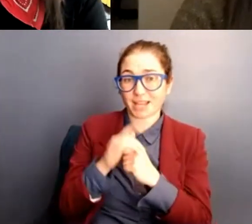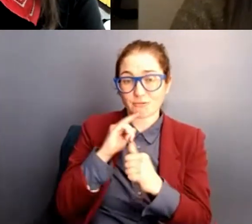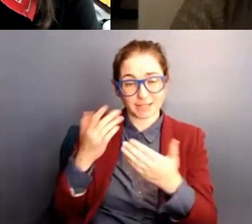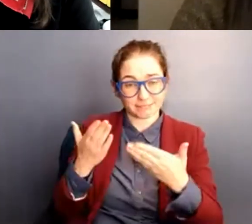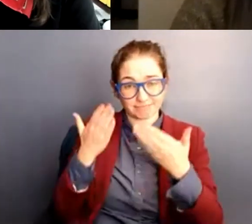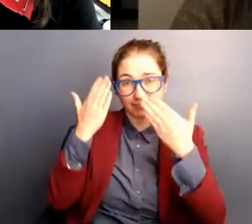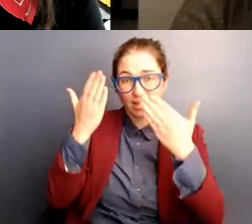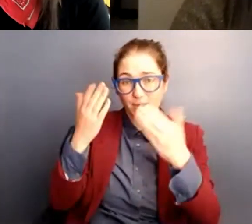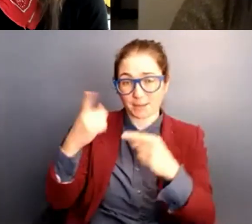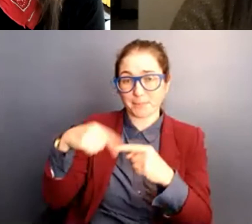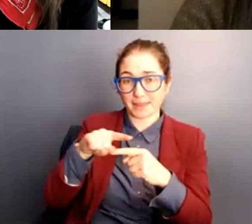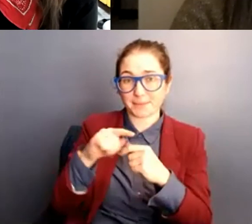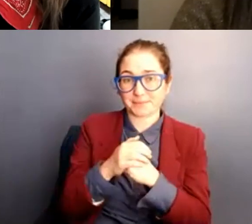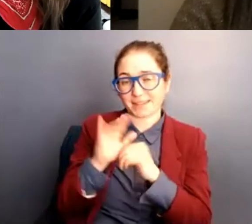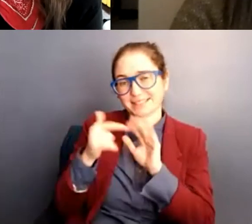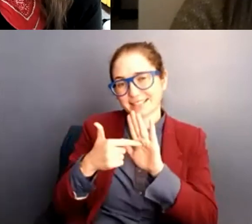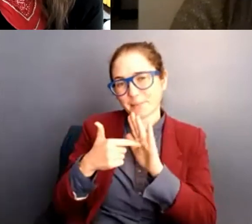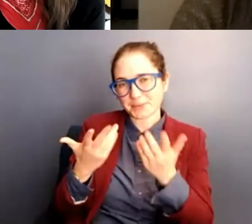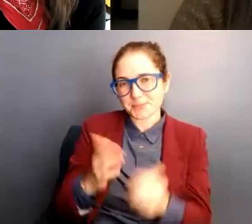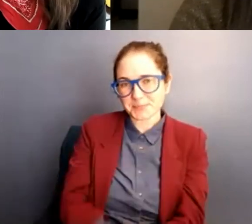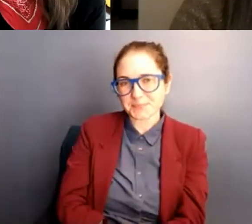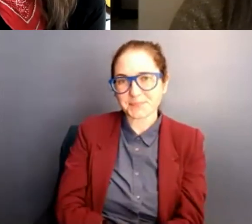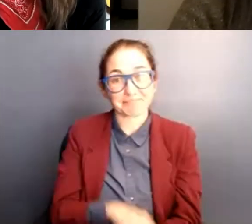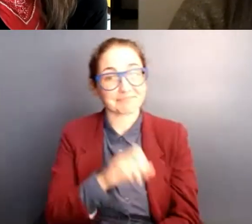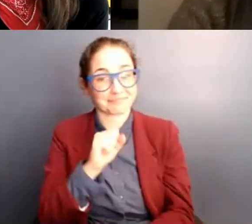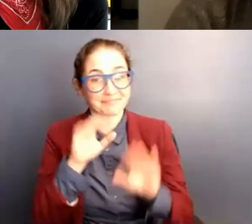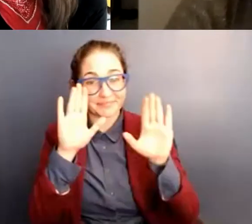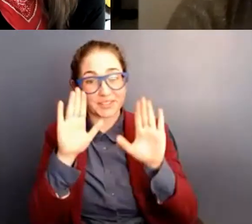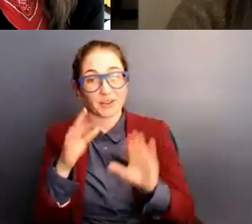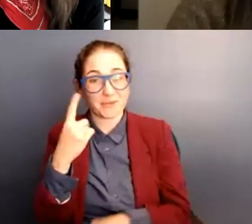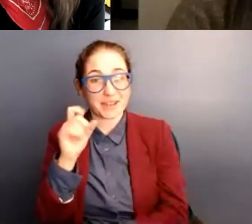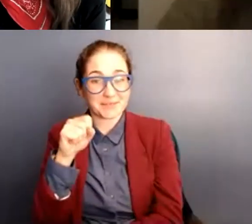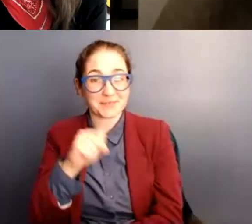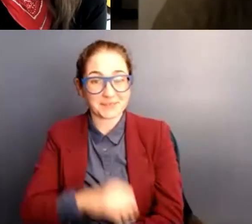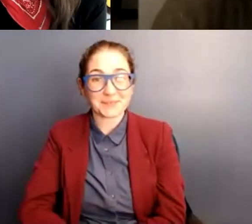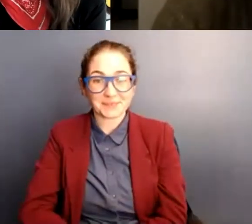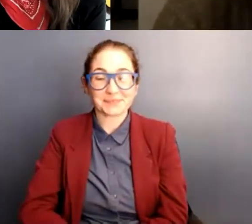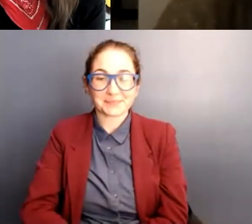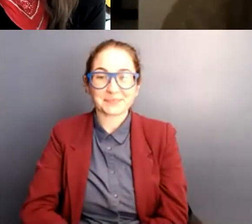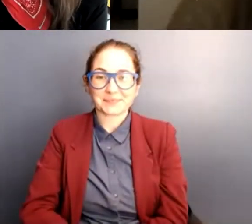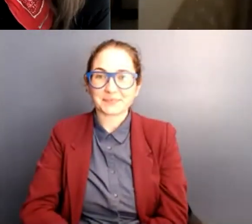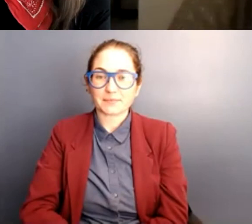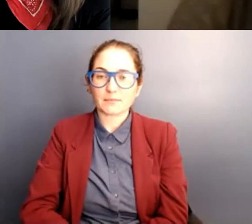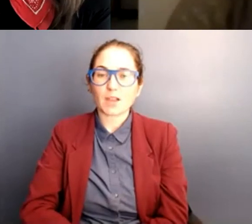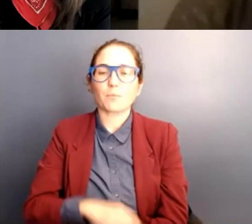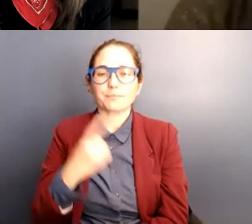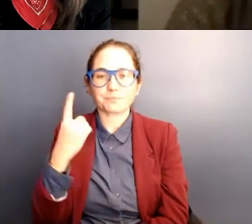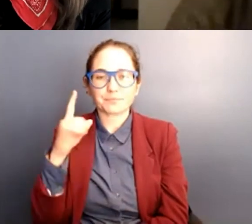For as an example. >> CHRISTENA GUNTHER: Yeah, that would be a great one. And then as somebody else has a question,